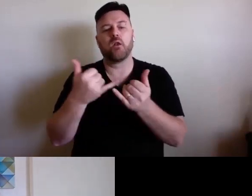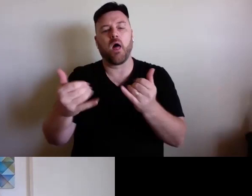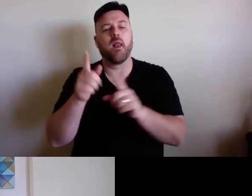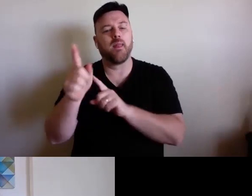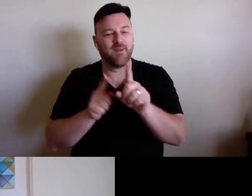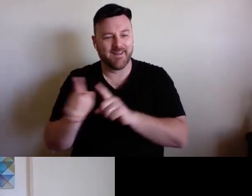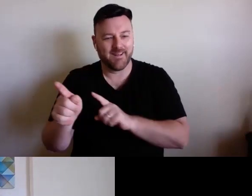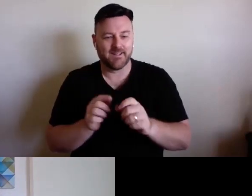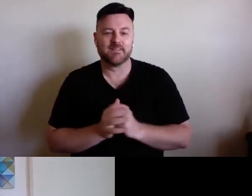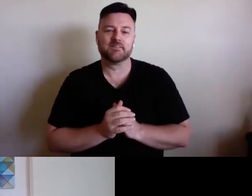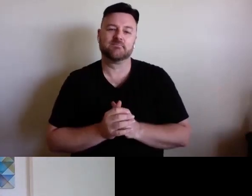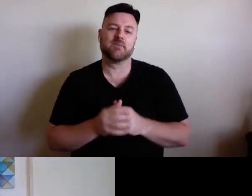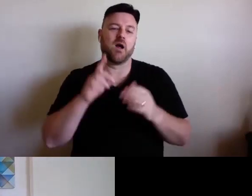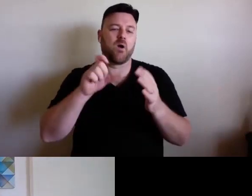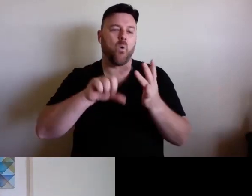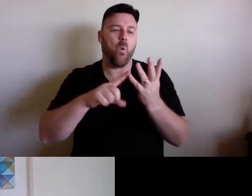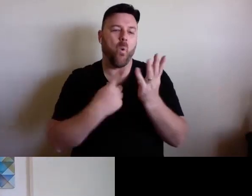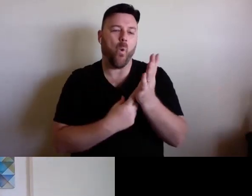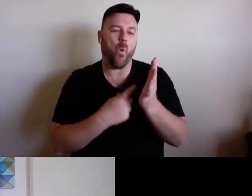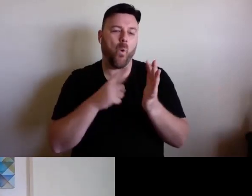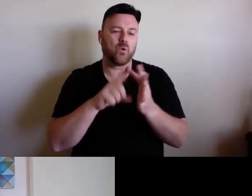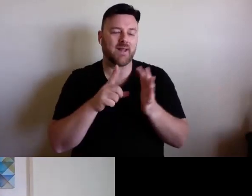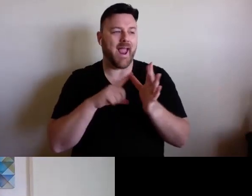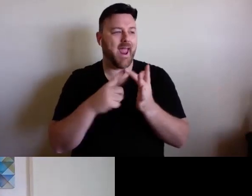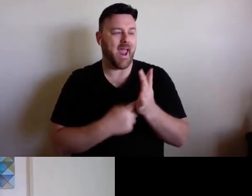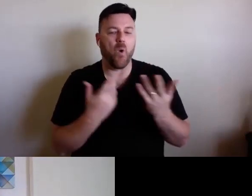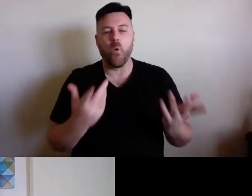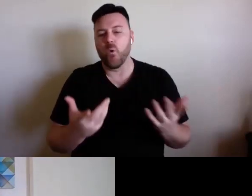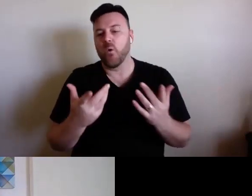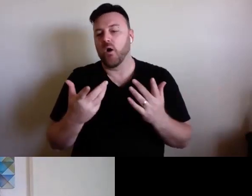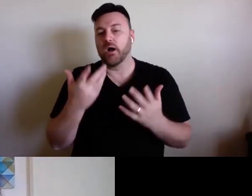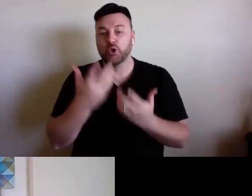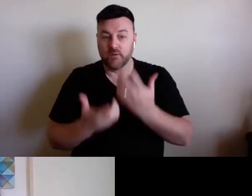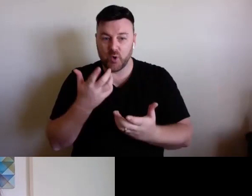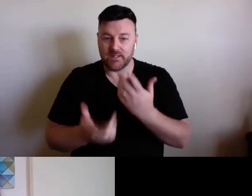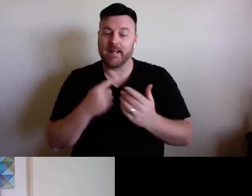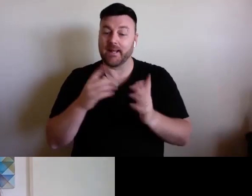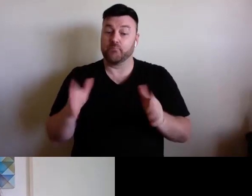the platforms like Corsera in the university world provide free content, but if you want the extra tew condition and credentials, you